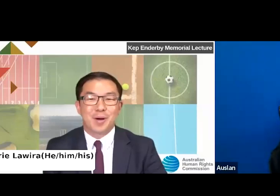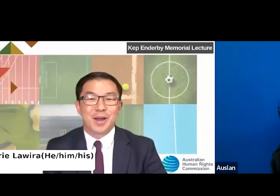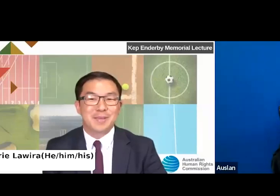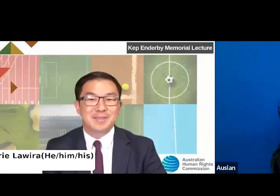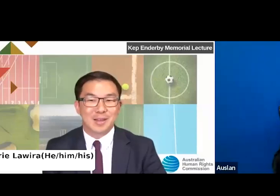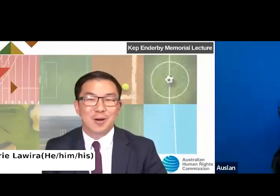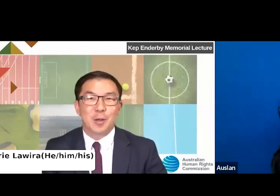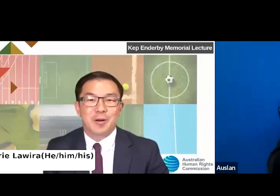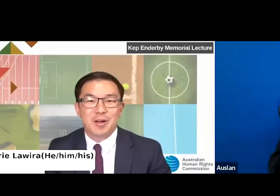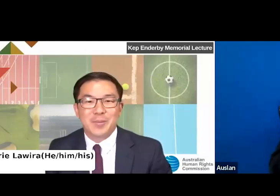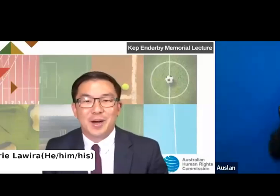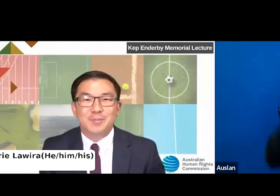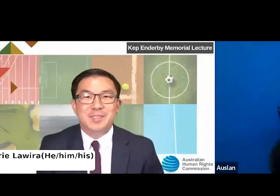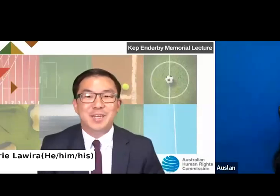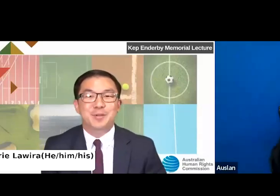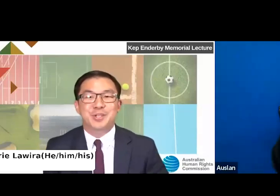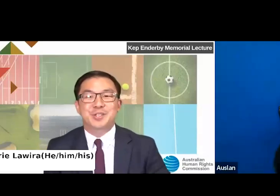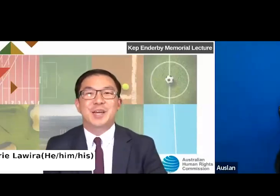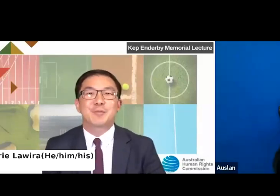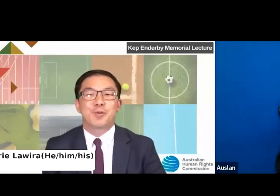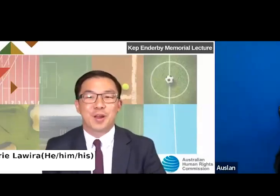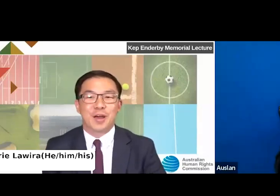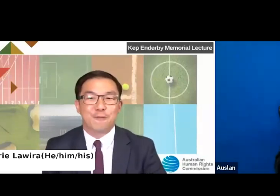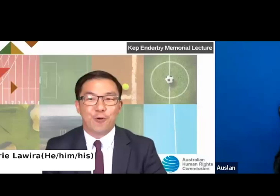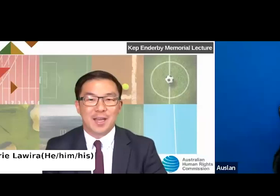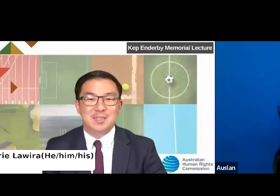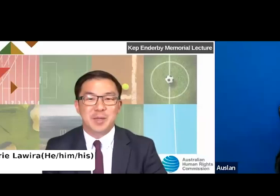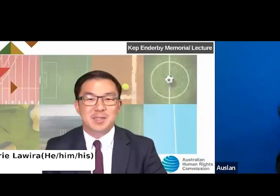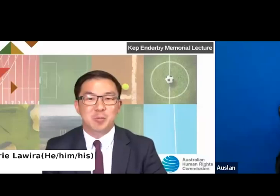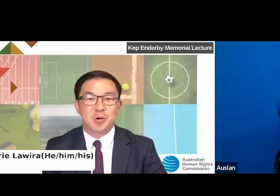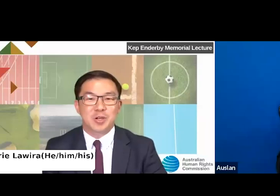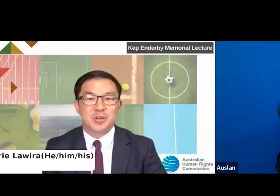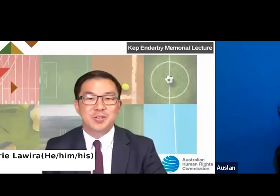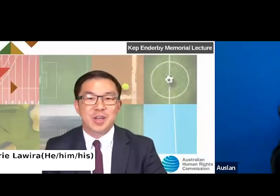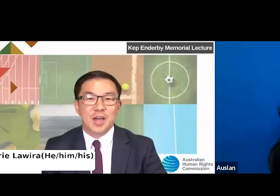My name is Laurie Lawira and I'm a senior producer and reporter for SBS World News.